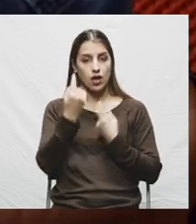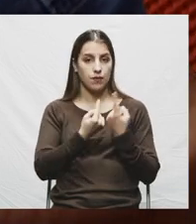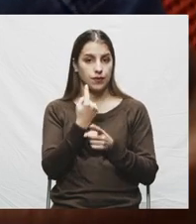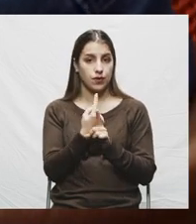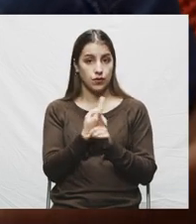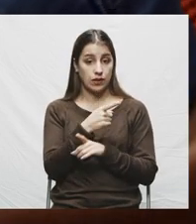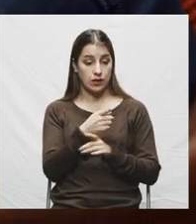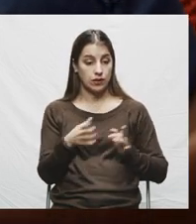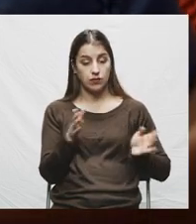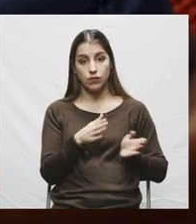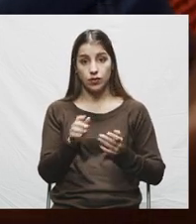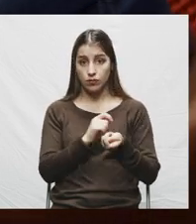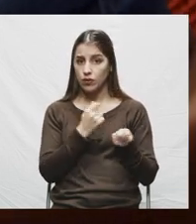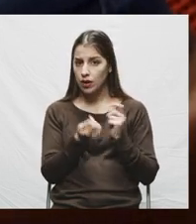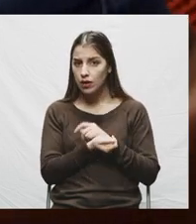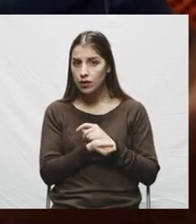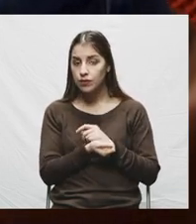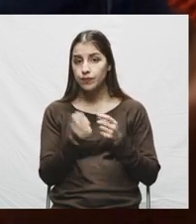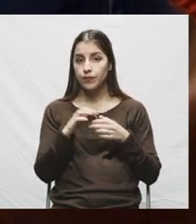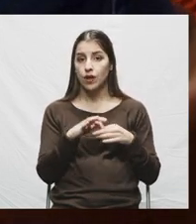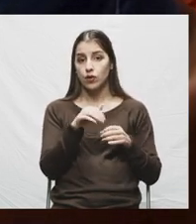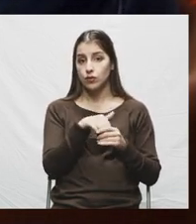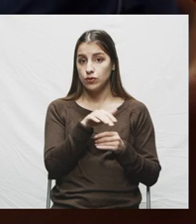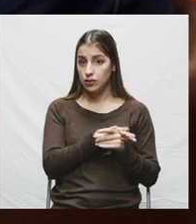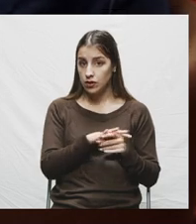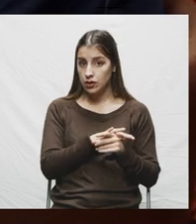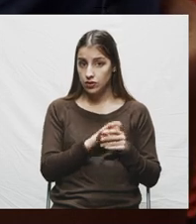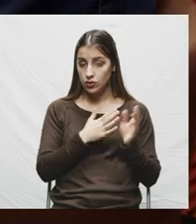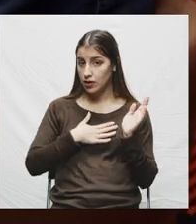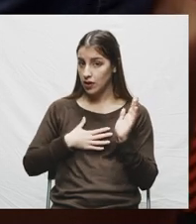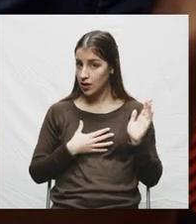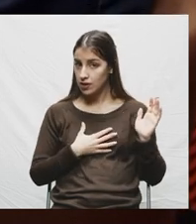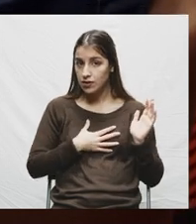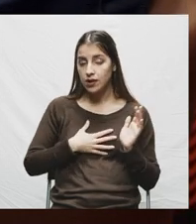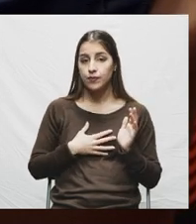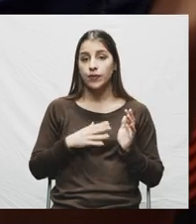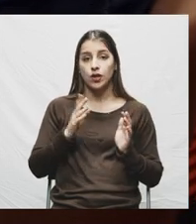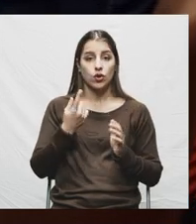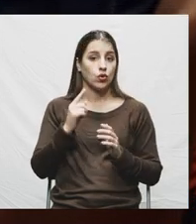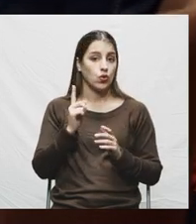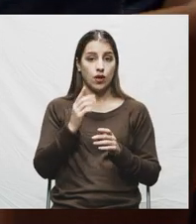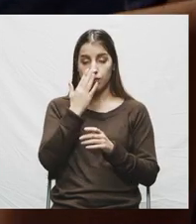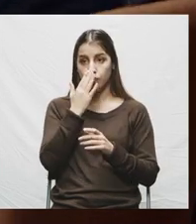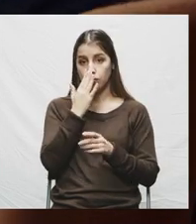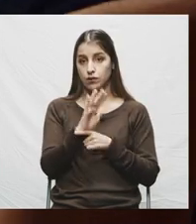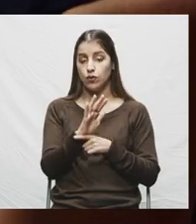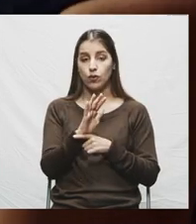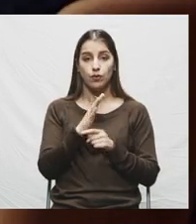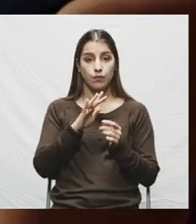Do you think anything, at that time, was changing within the context of contemporary dance? It wasn’t anymore that ballet